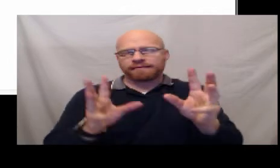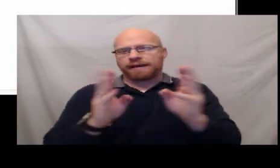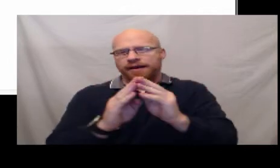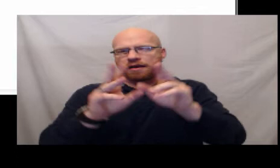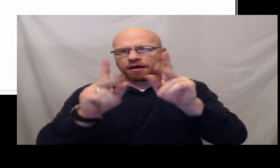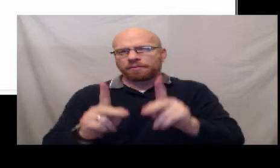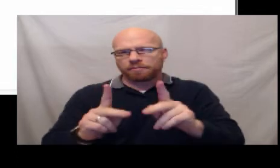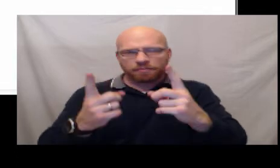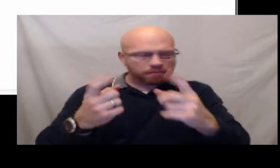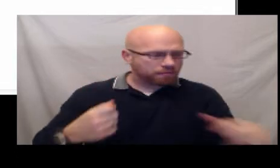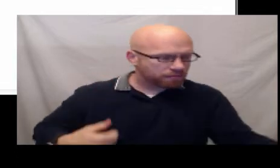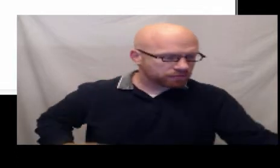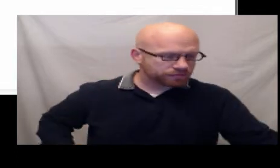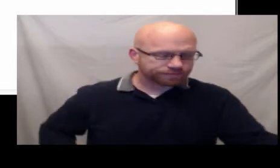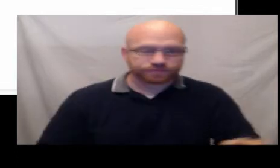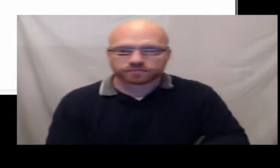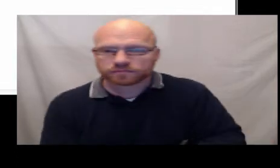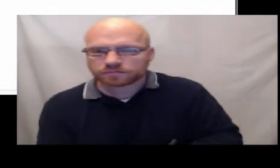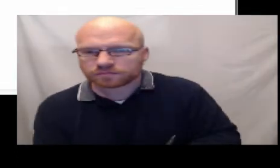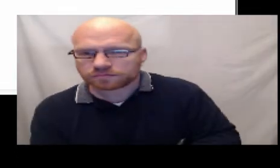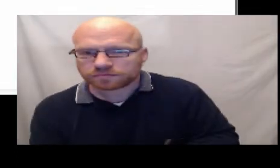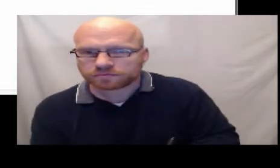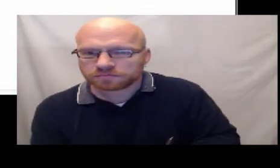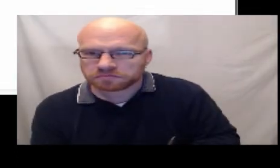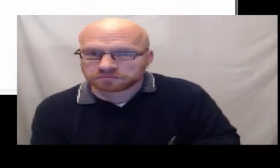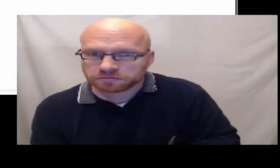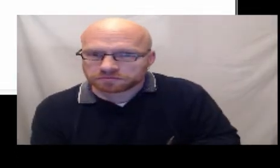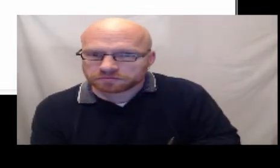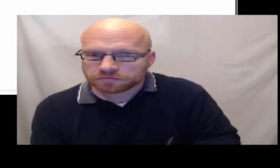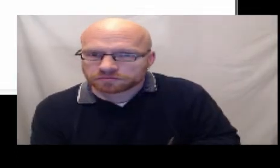one of those pairs will combine or add to be positive one.